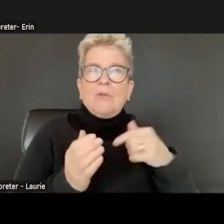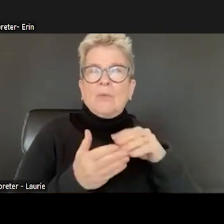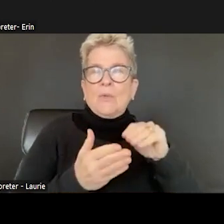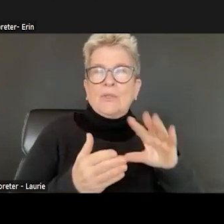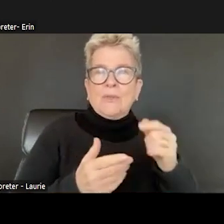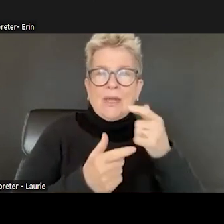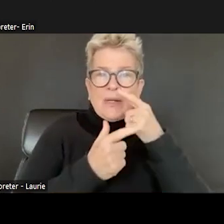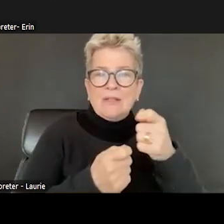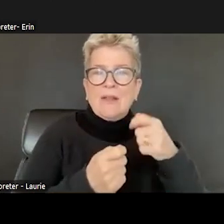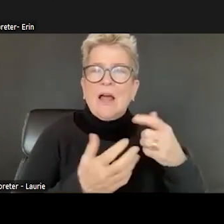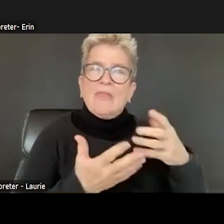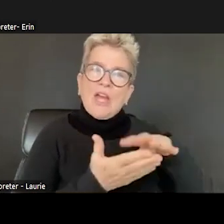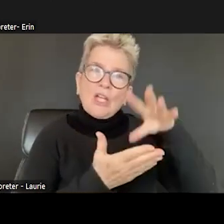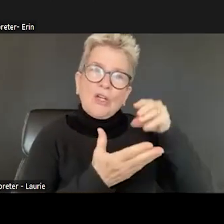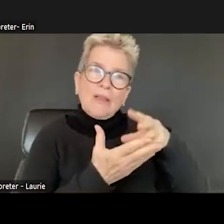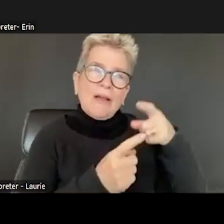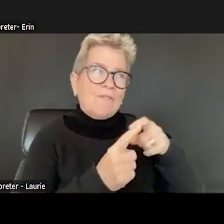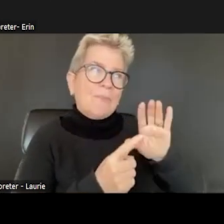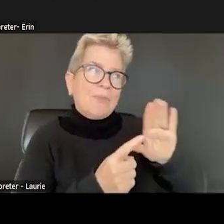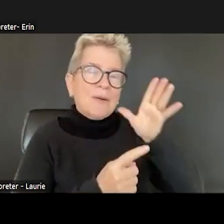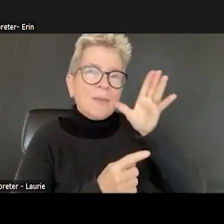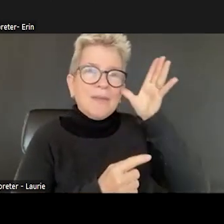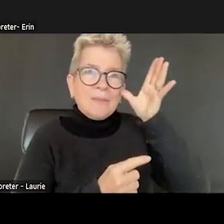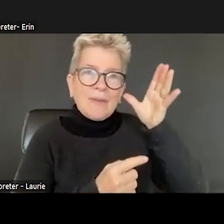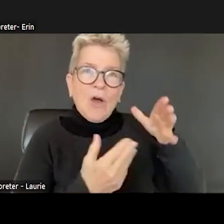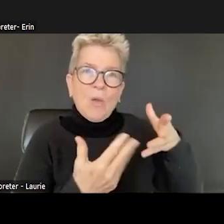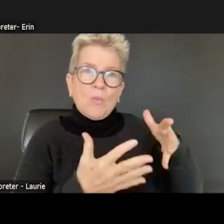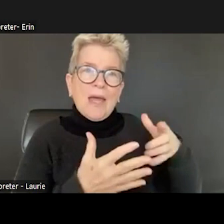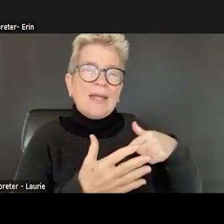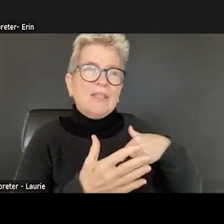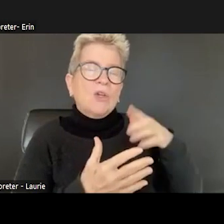their parents already; and they were probably going to be fine regardless. So we have to be